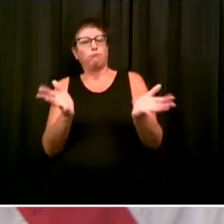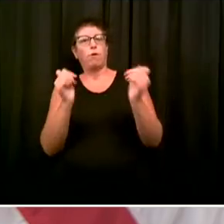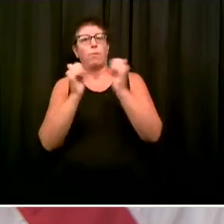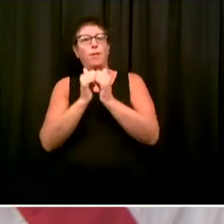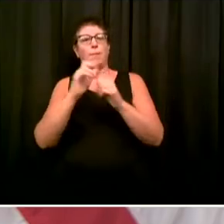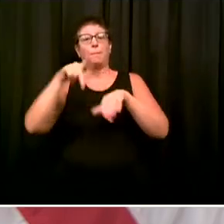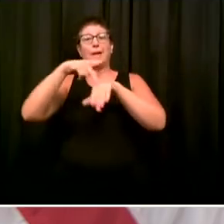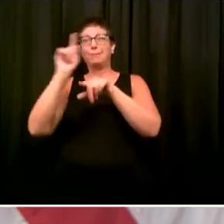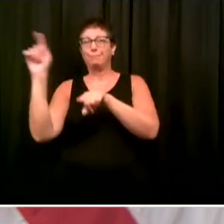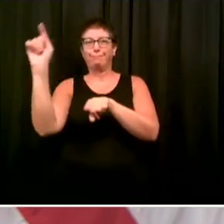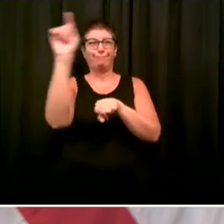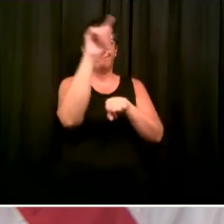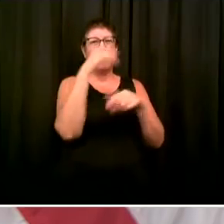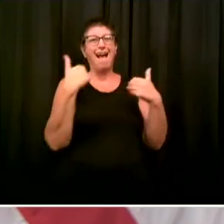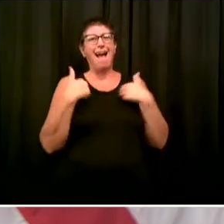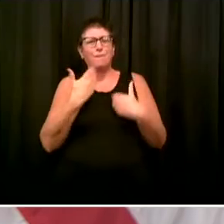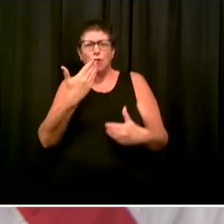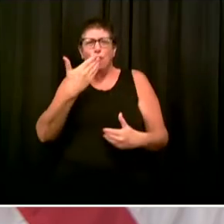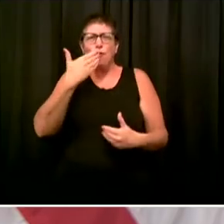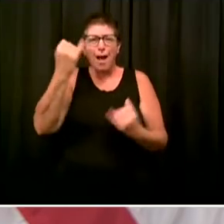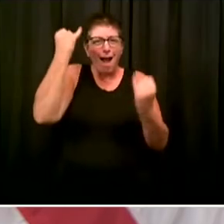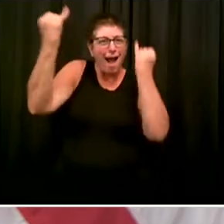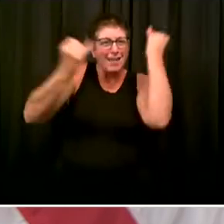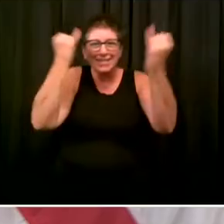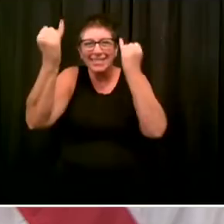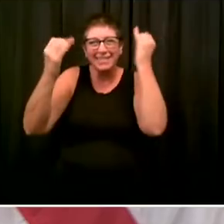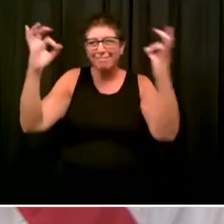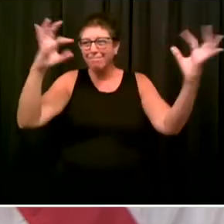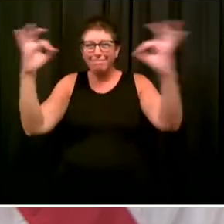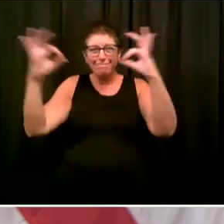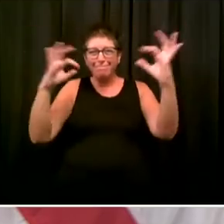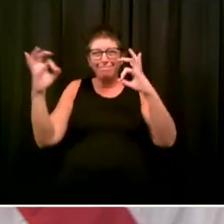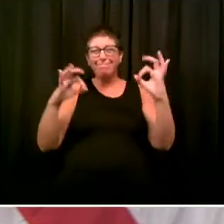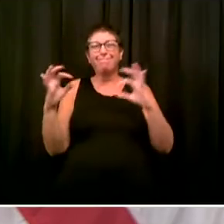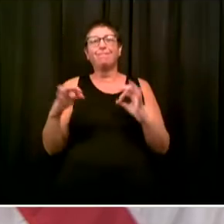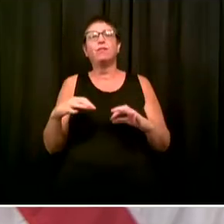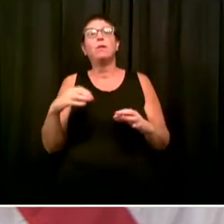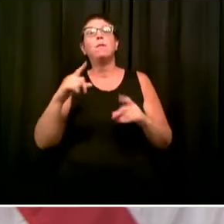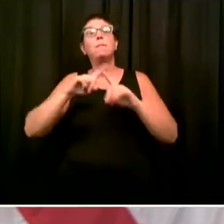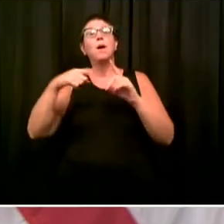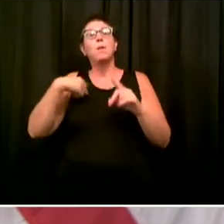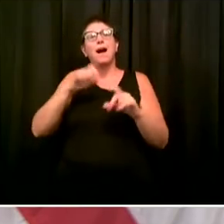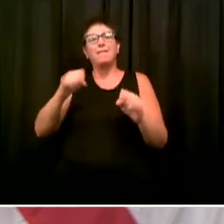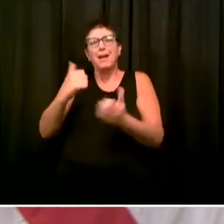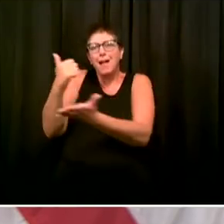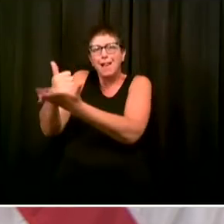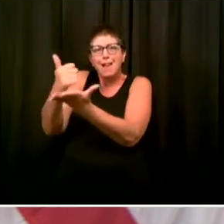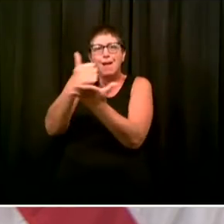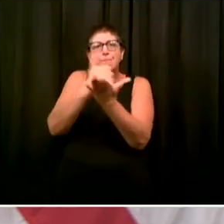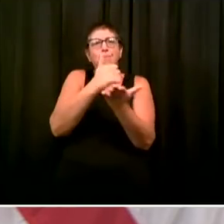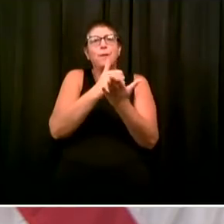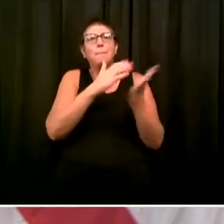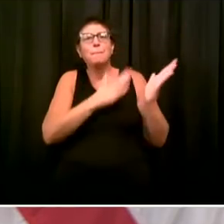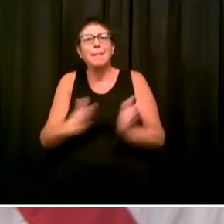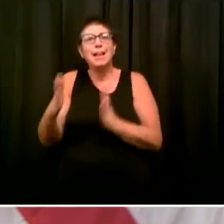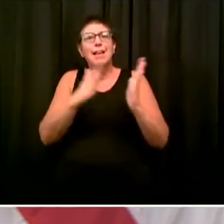MENTIONED WE HAVE HAD SEVERAL CONVERSATIONS WITH VERY CREATIVE